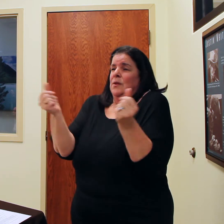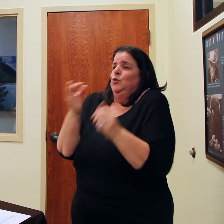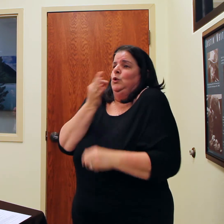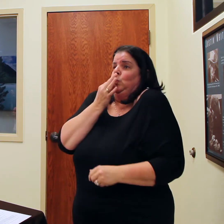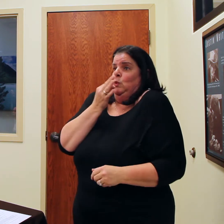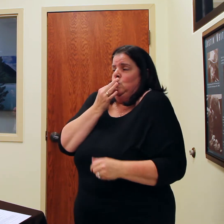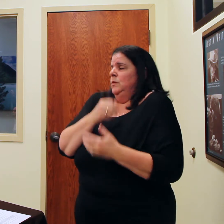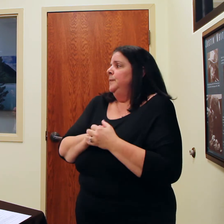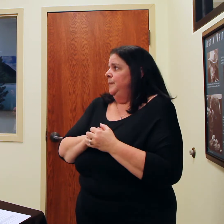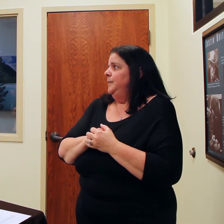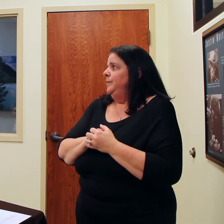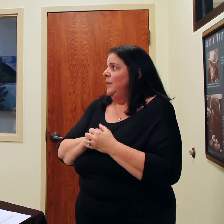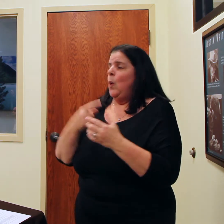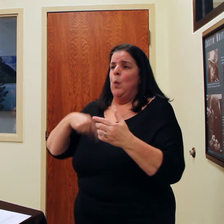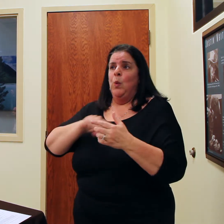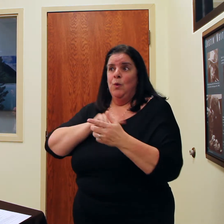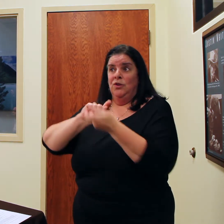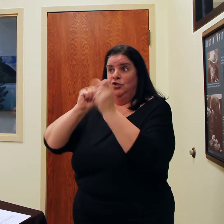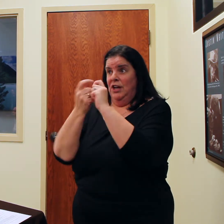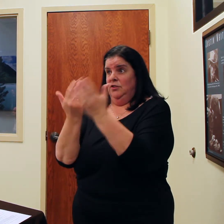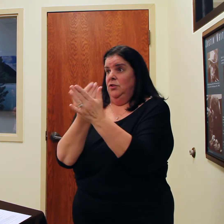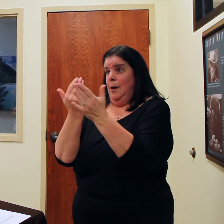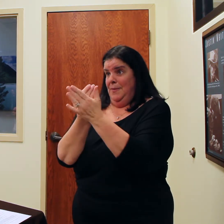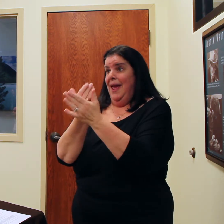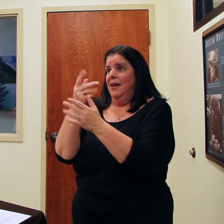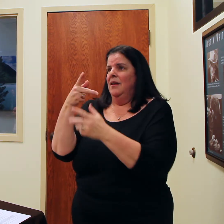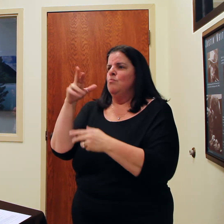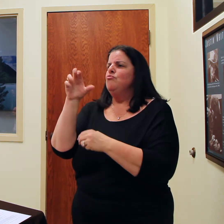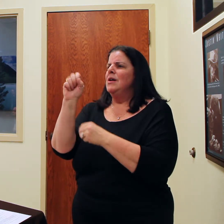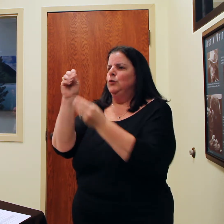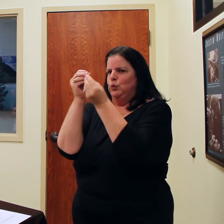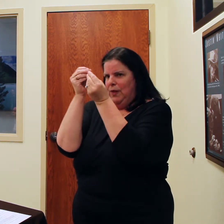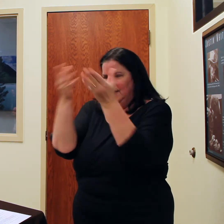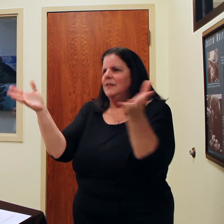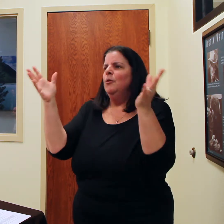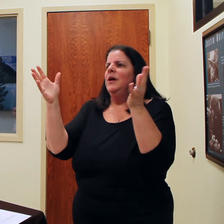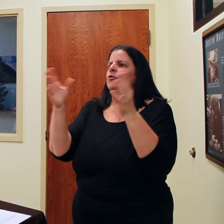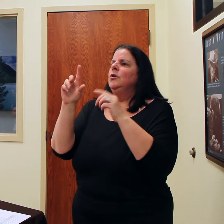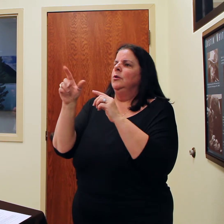and we'll update the press release as that information becomes available.